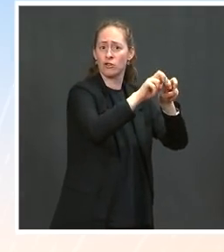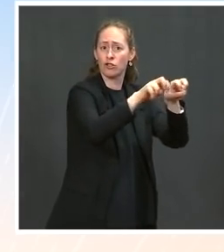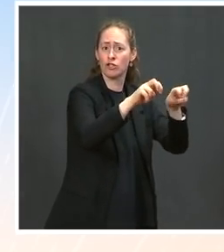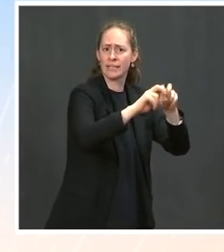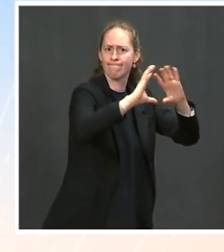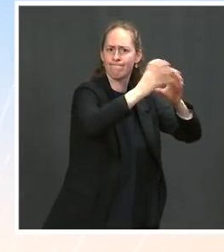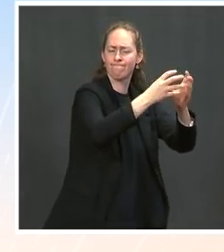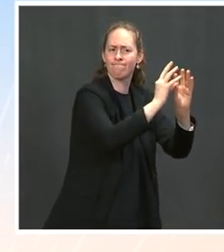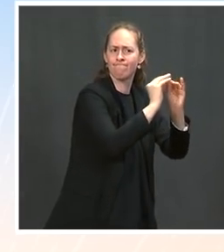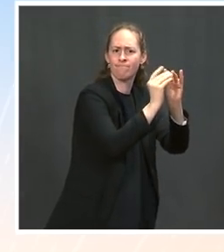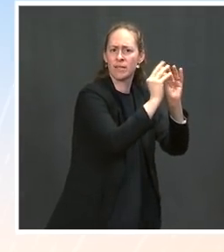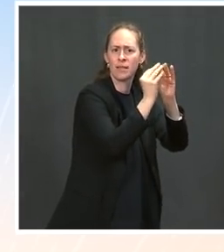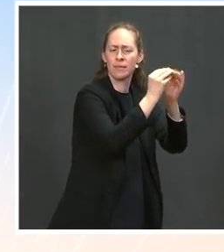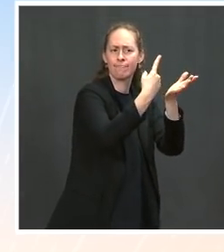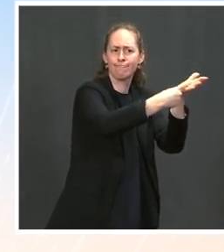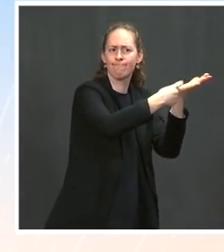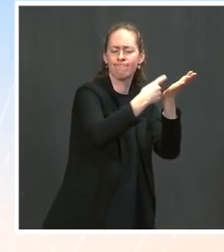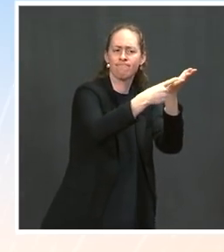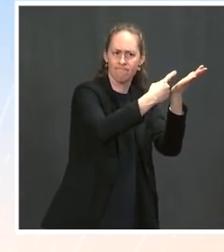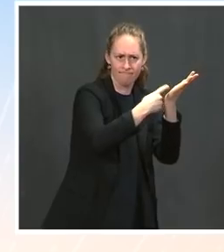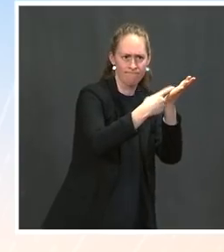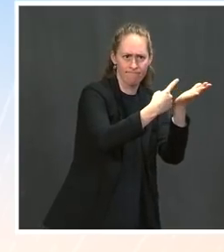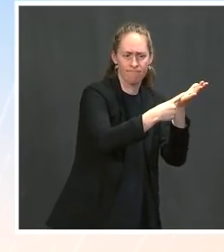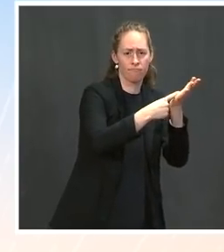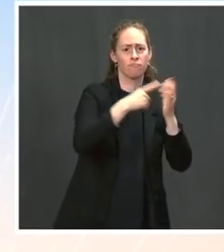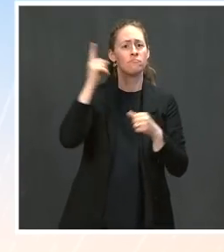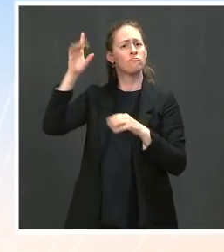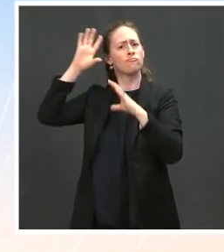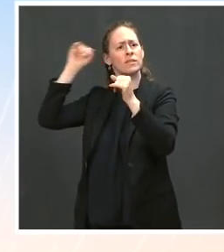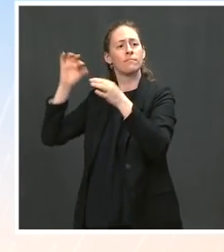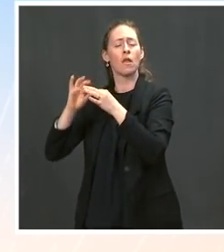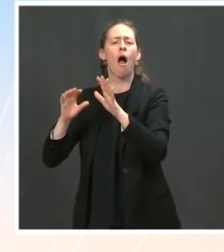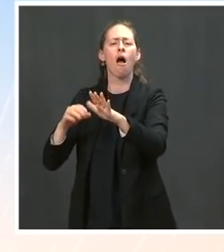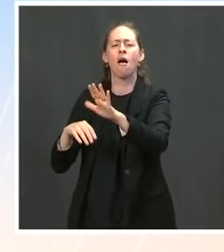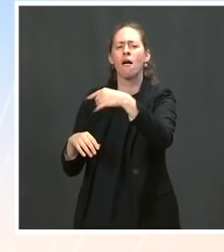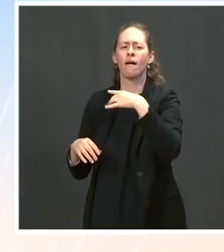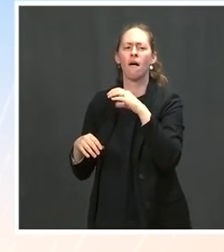and he noted that in his comments as well. The Press: He did call for the "right verdict," though.